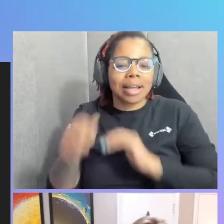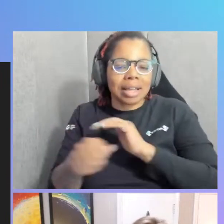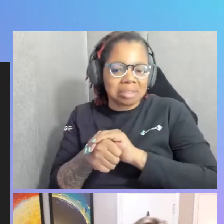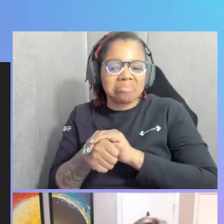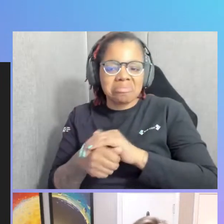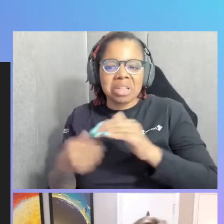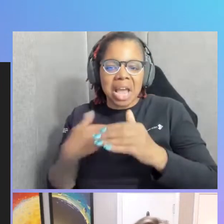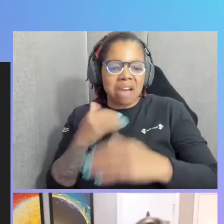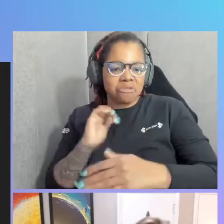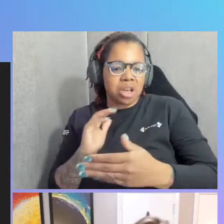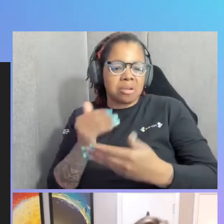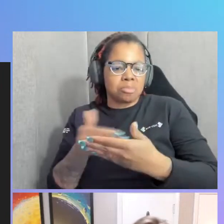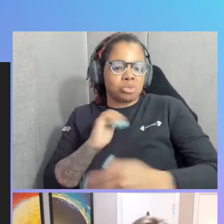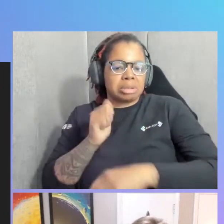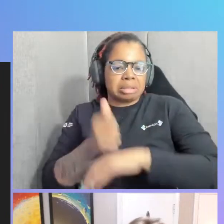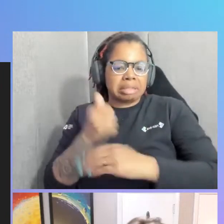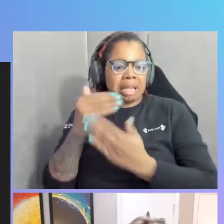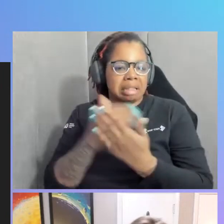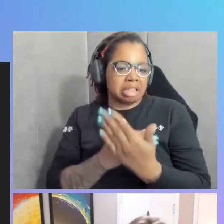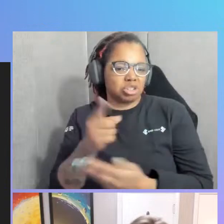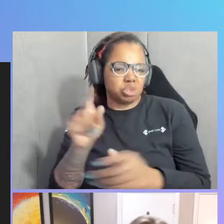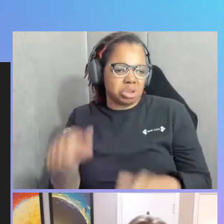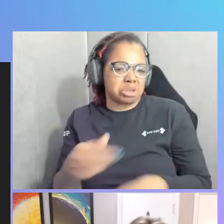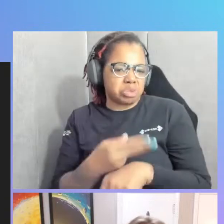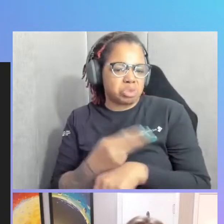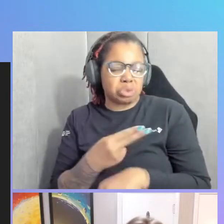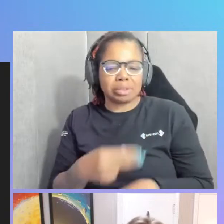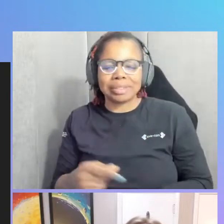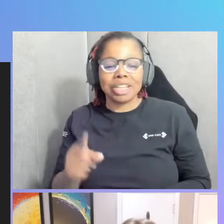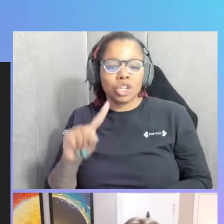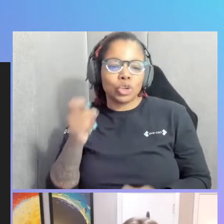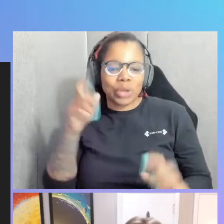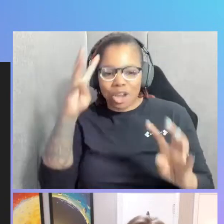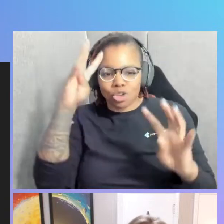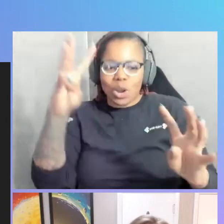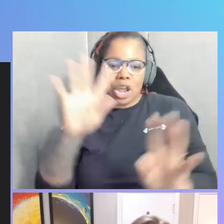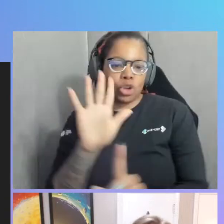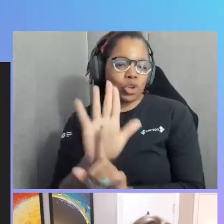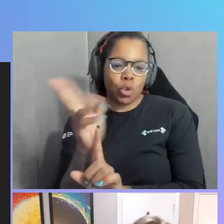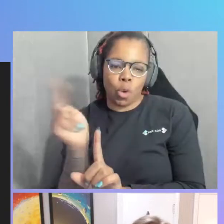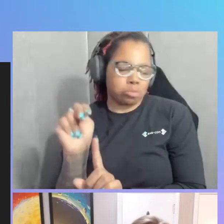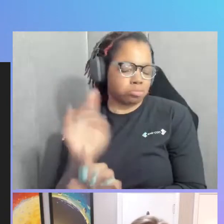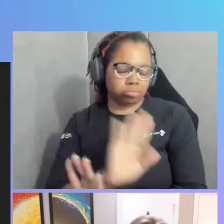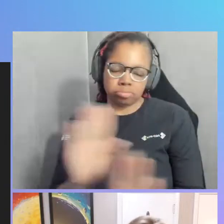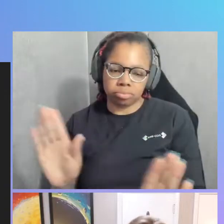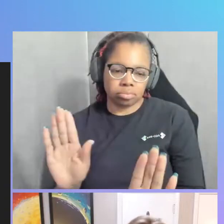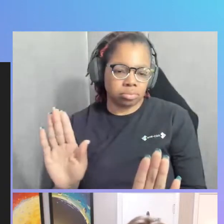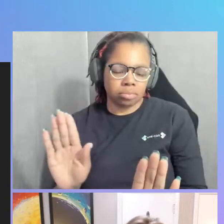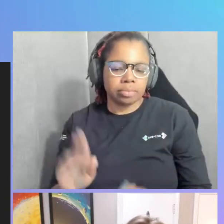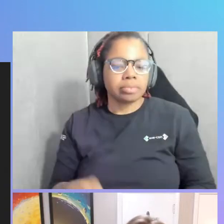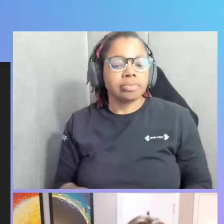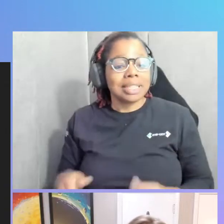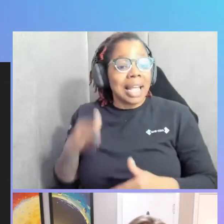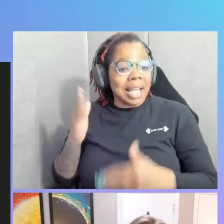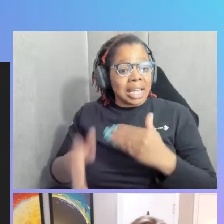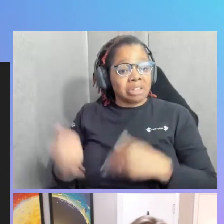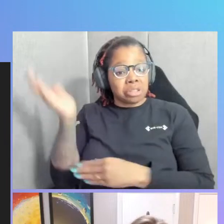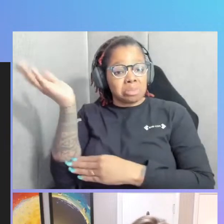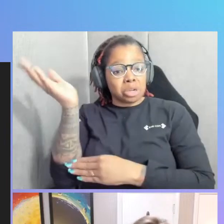Aria attributes that you can use, so you can't create custom Aria attributes, and at the end